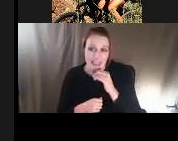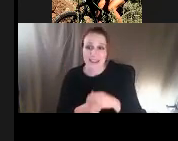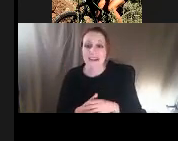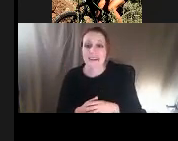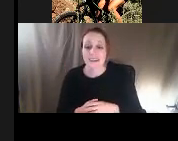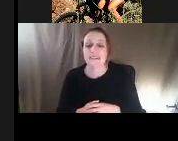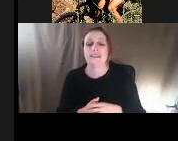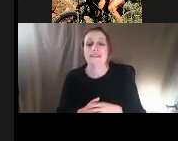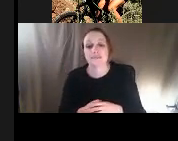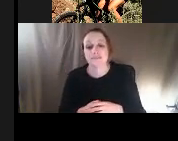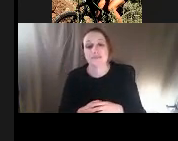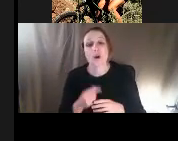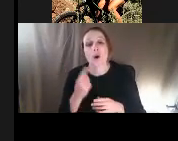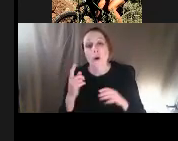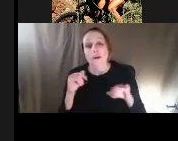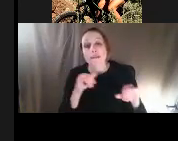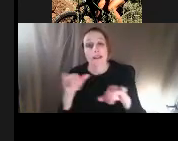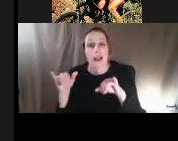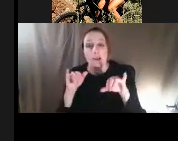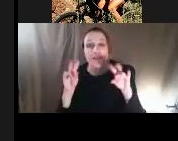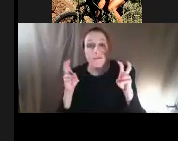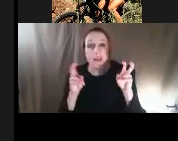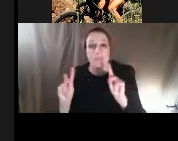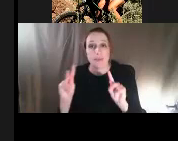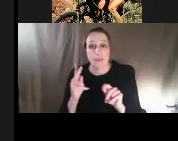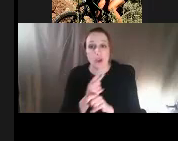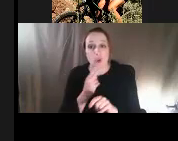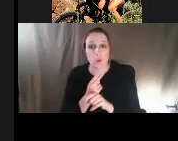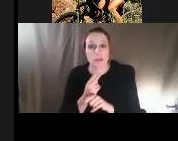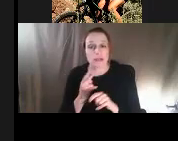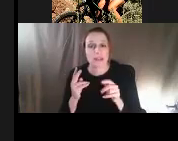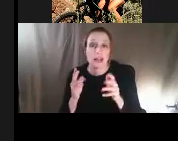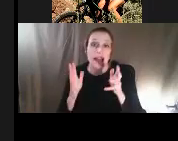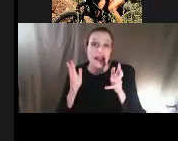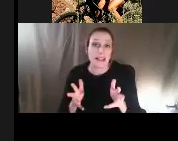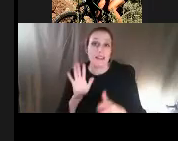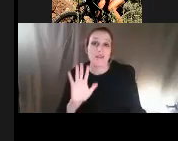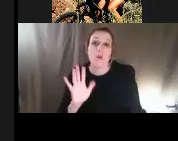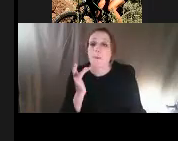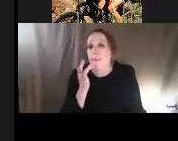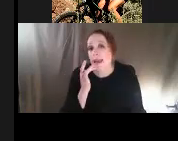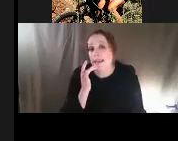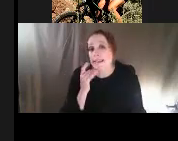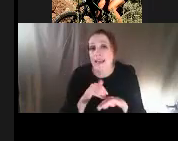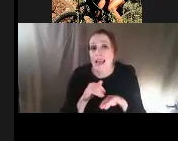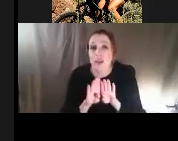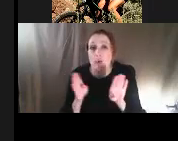one of the common phrases that people use is leave your biases at the door. I'll tell you to never leave your biases at the